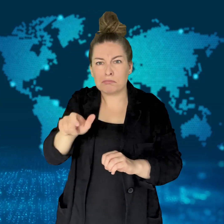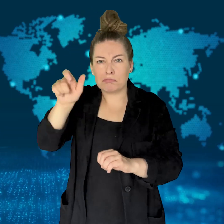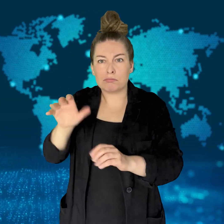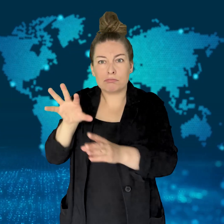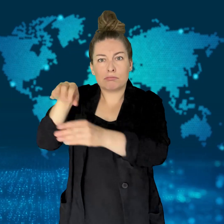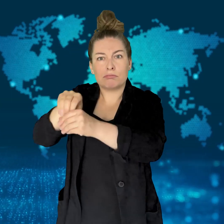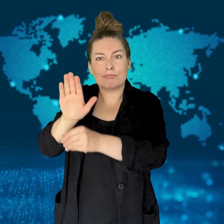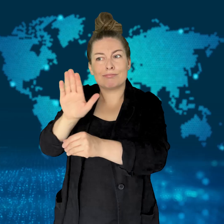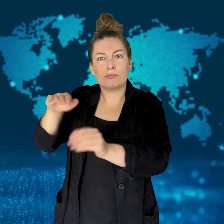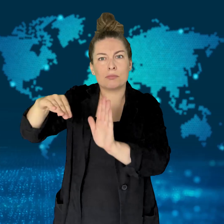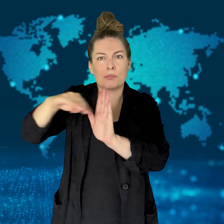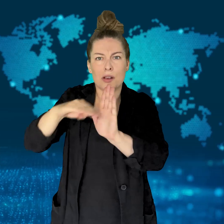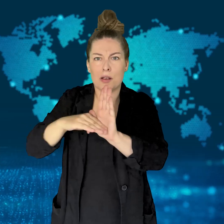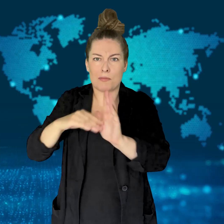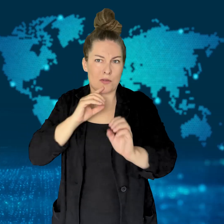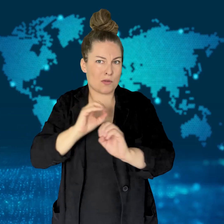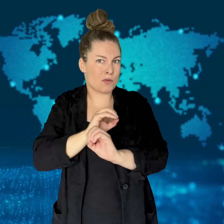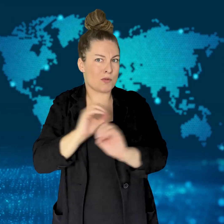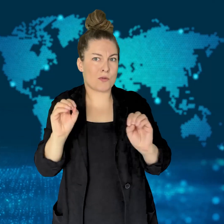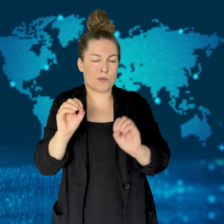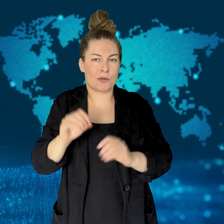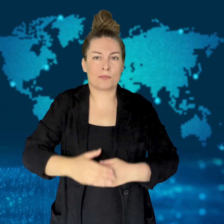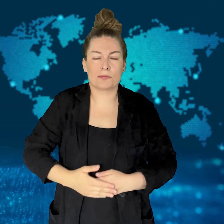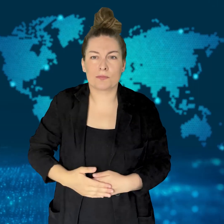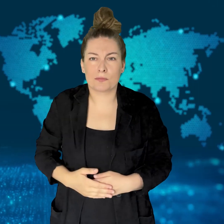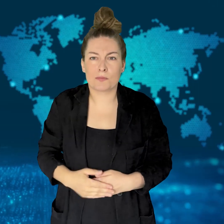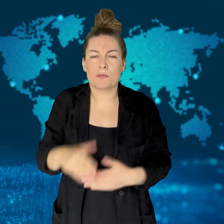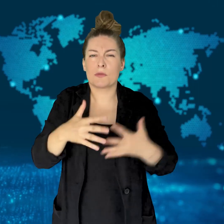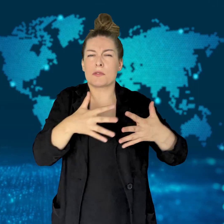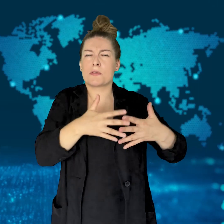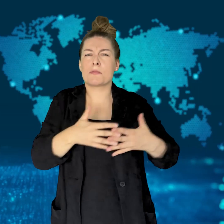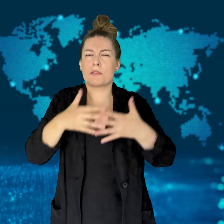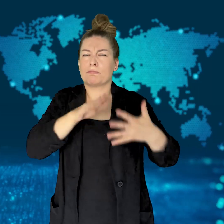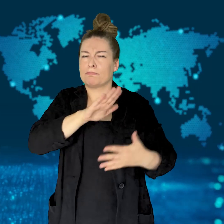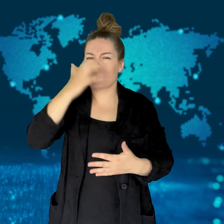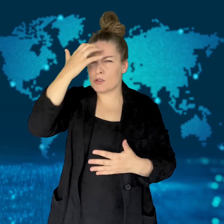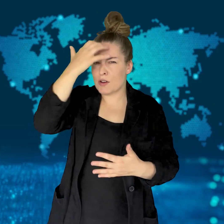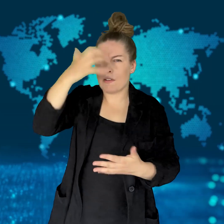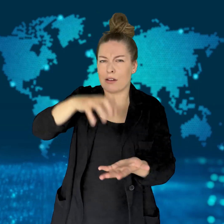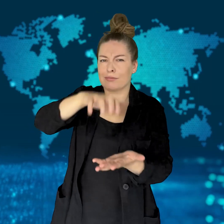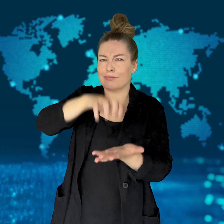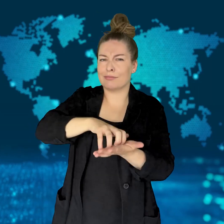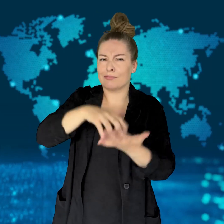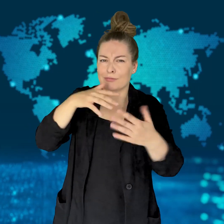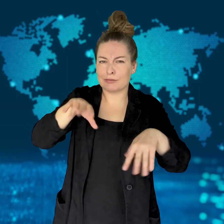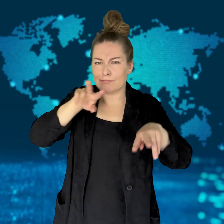The US State Department has checked on their status.